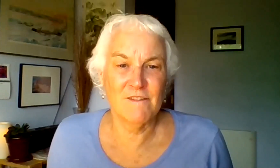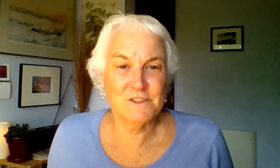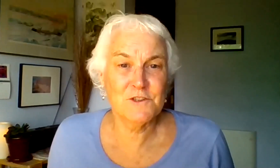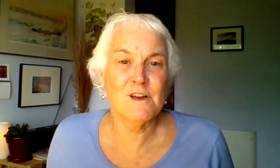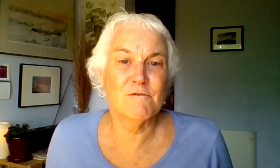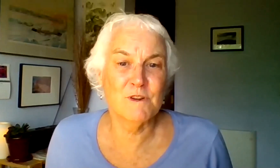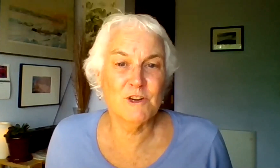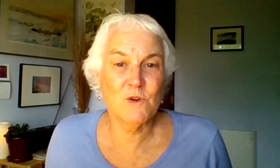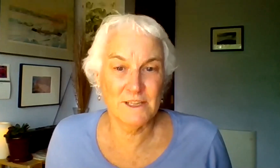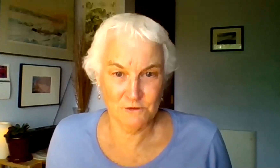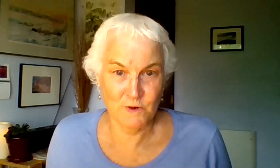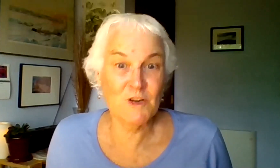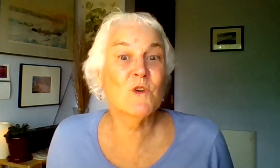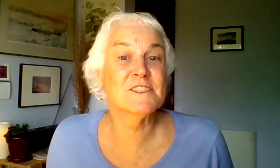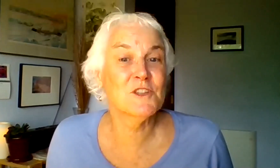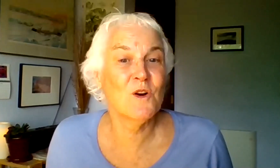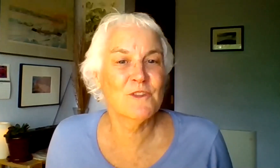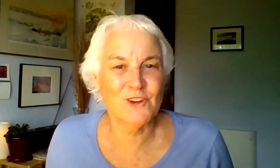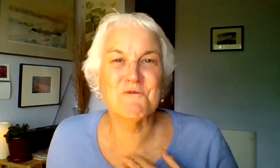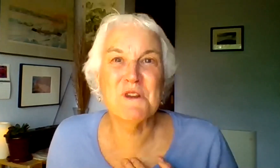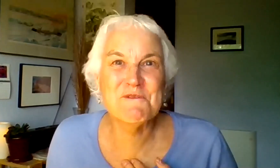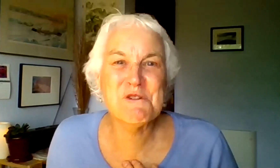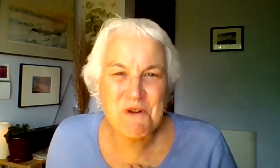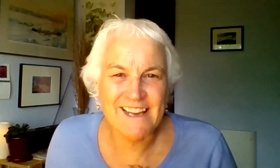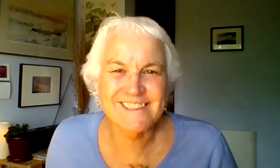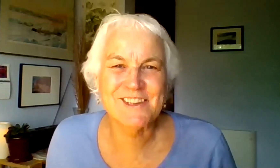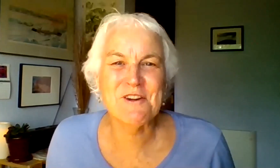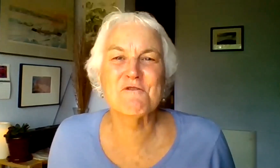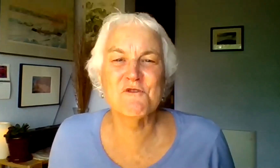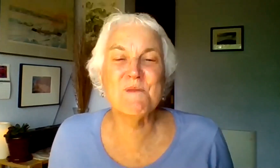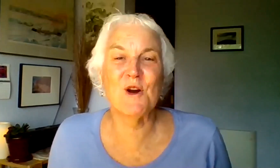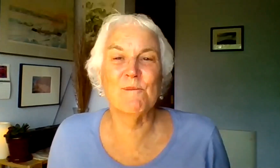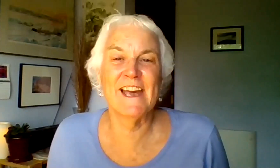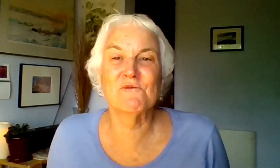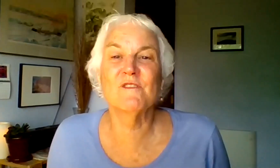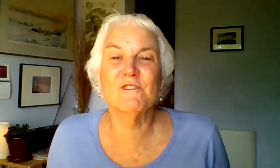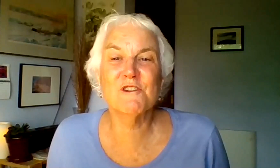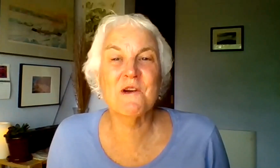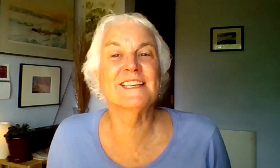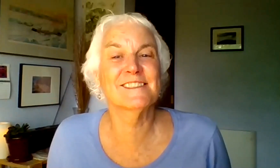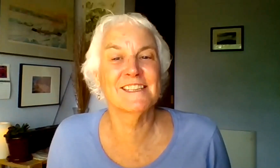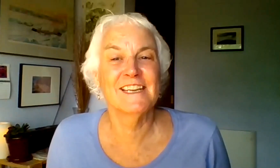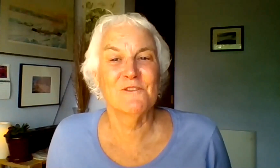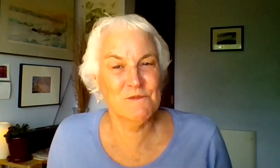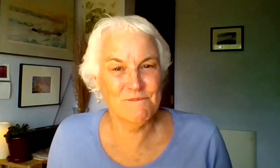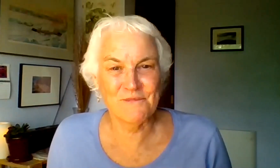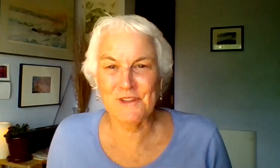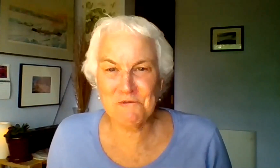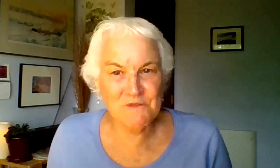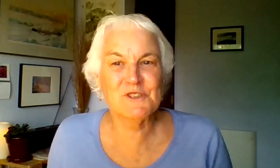who will be interviewed by Garrett Dominick who is the chief marketing officer of river